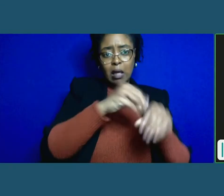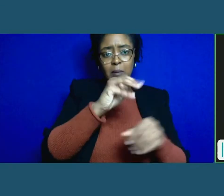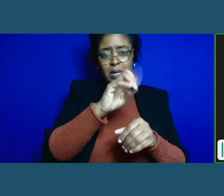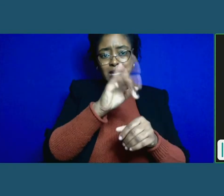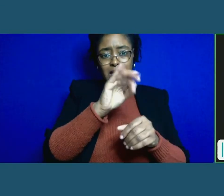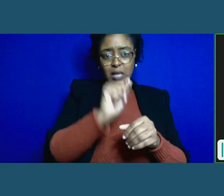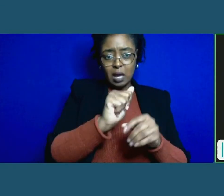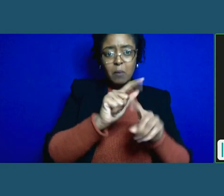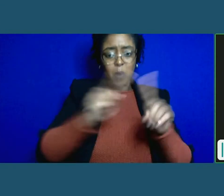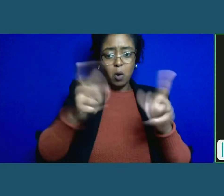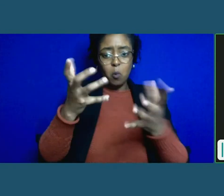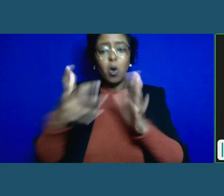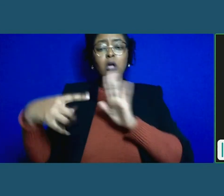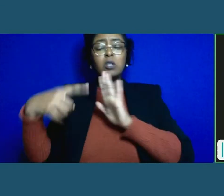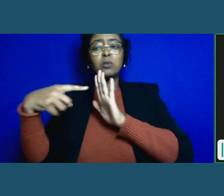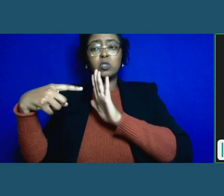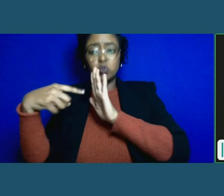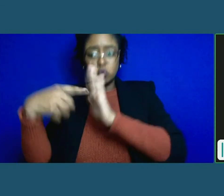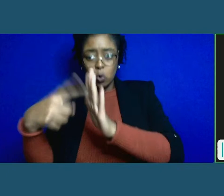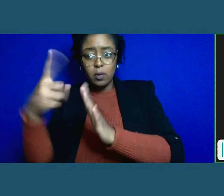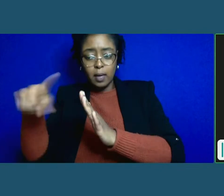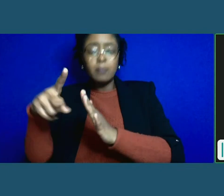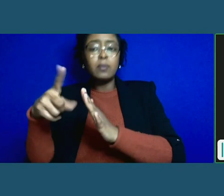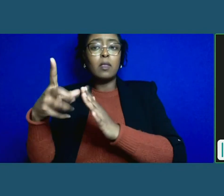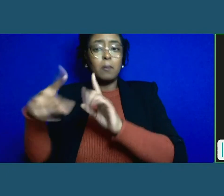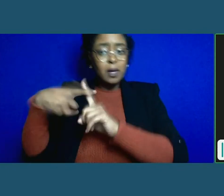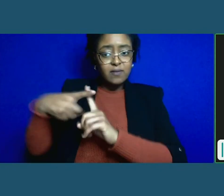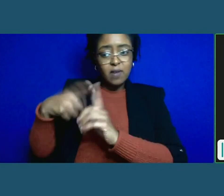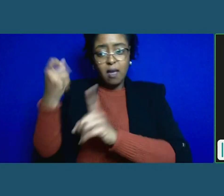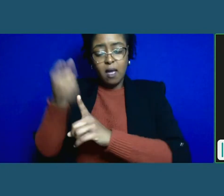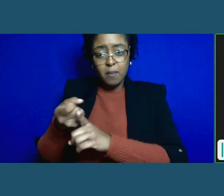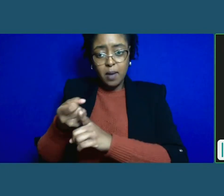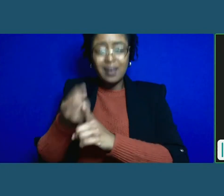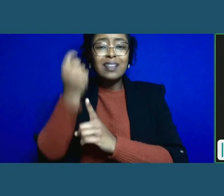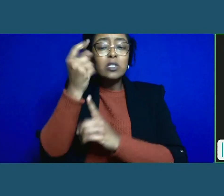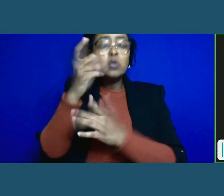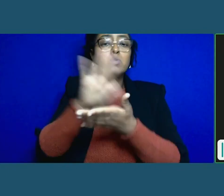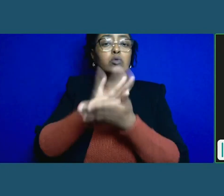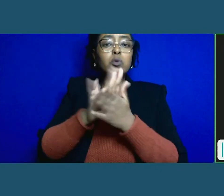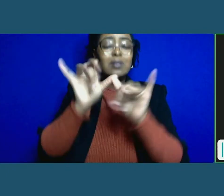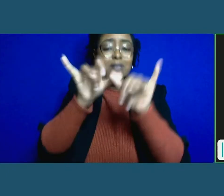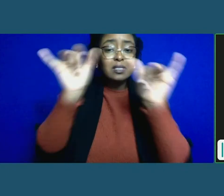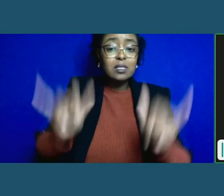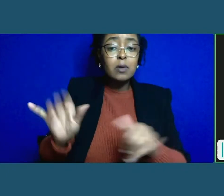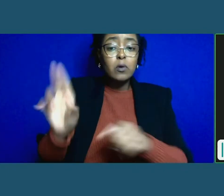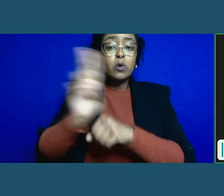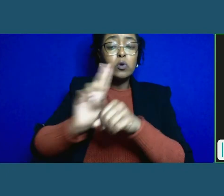or may see, resembling negativity and media and all of those pieces, so it's important